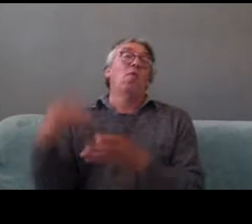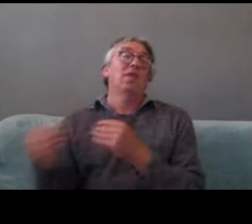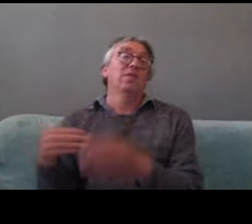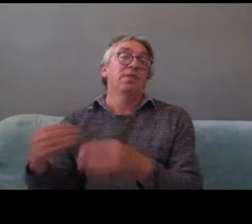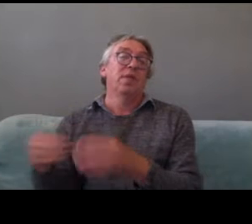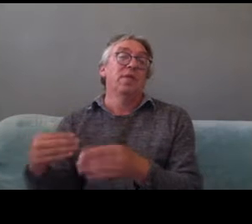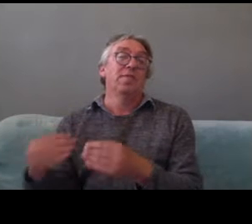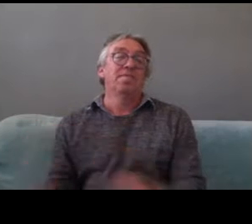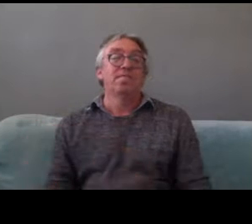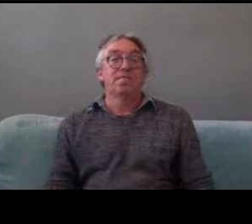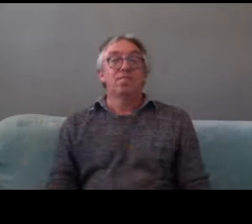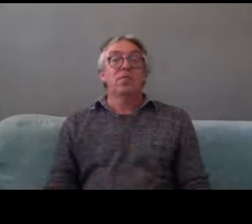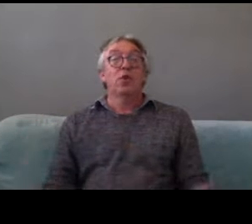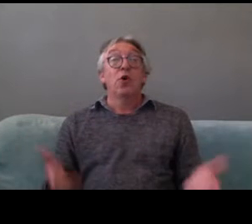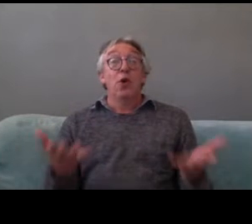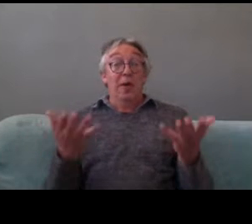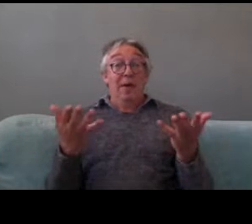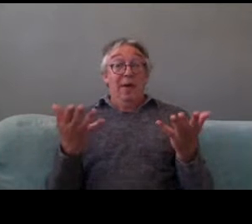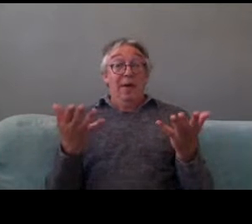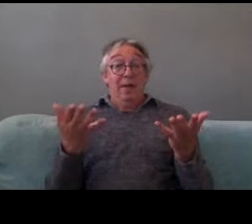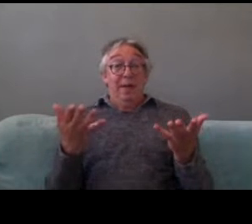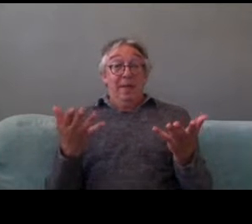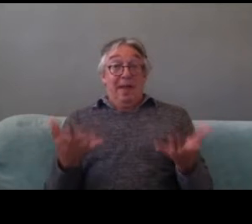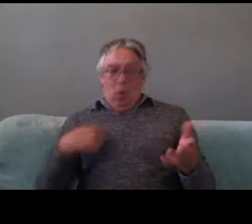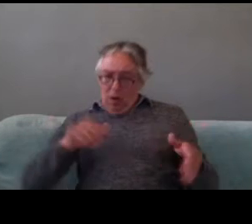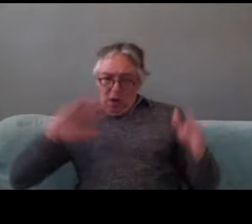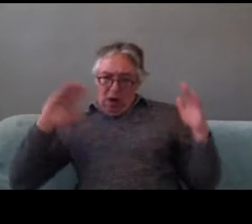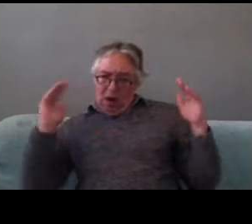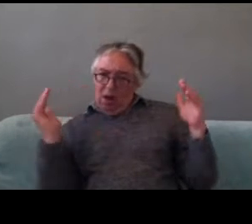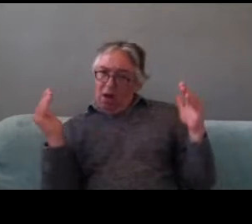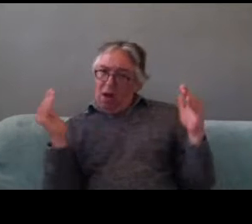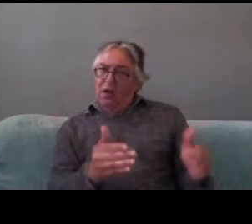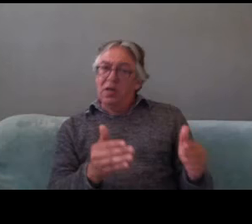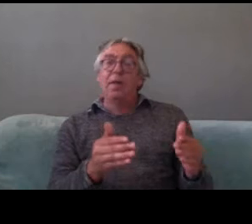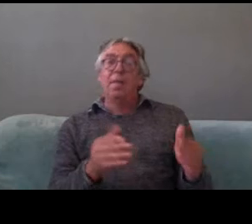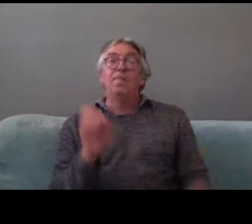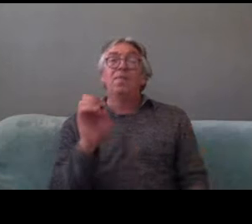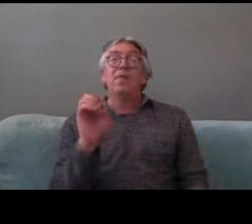we're working now on the modifications of the new programme,